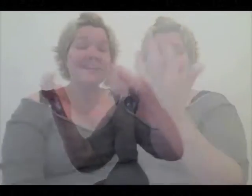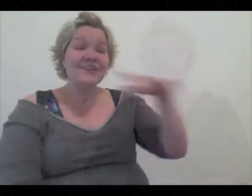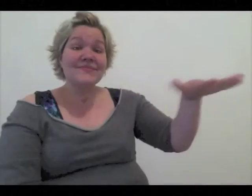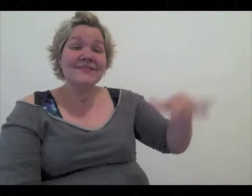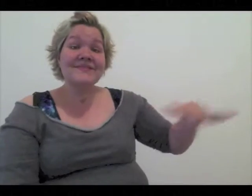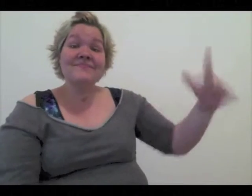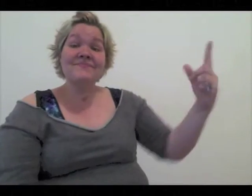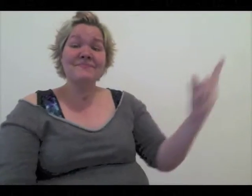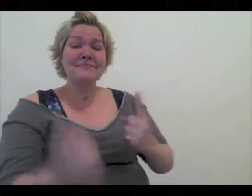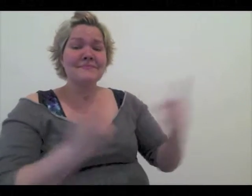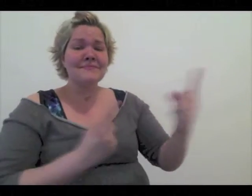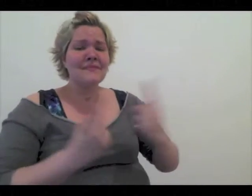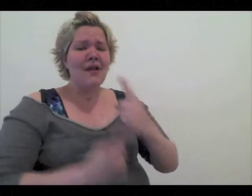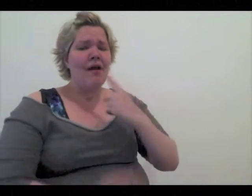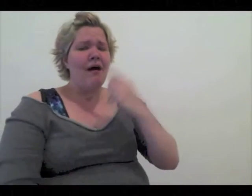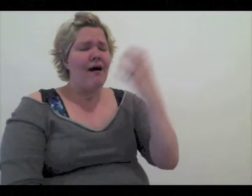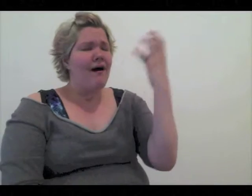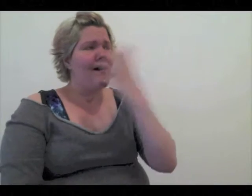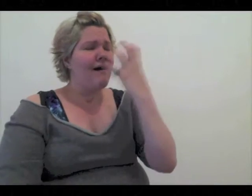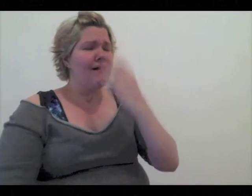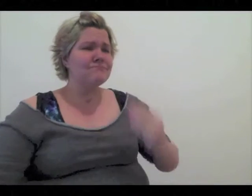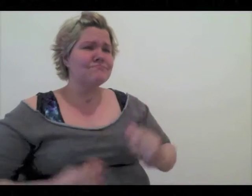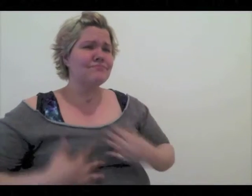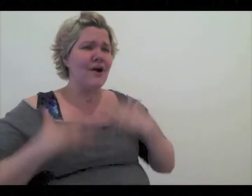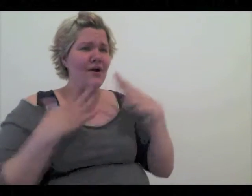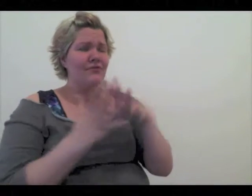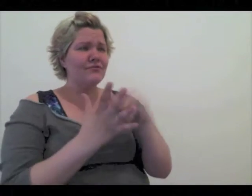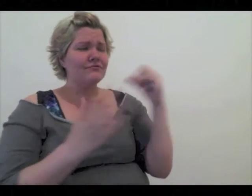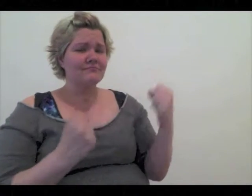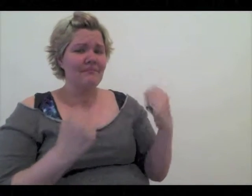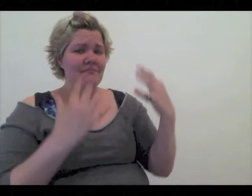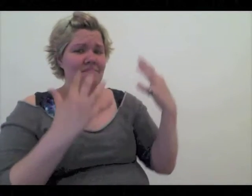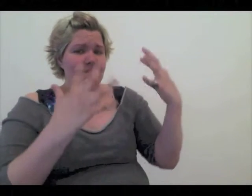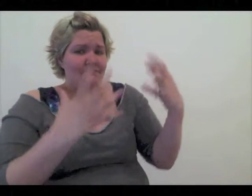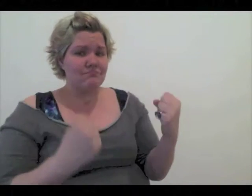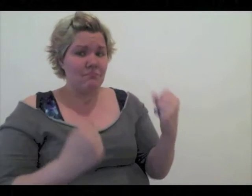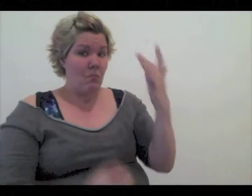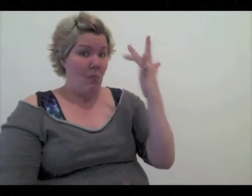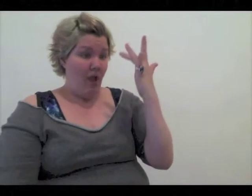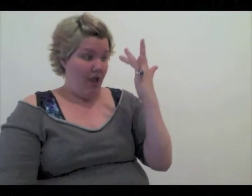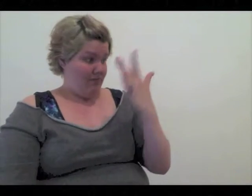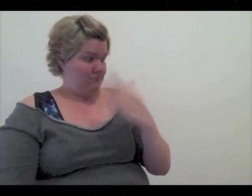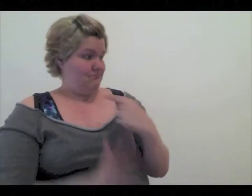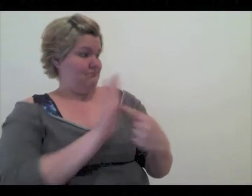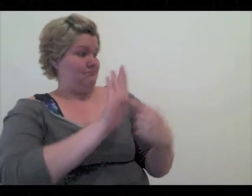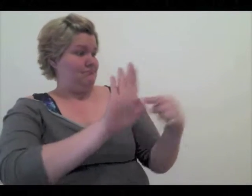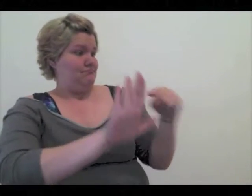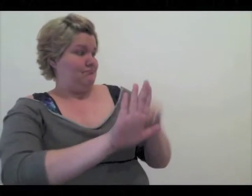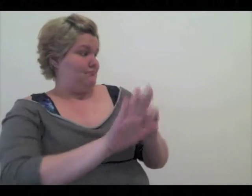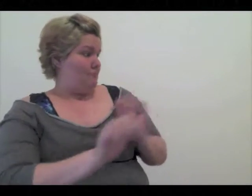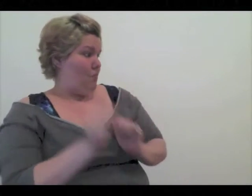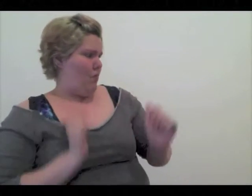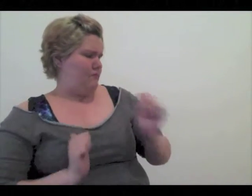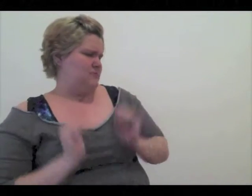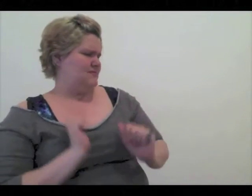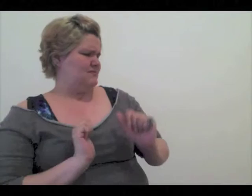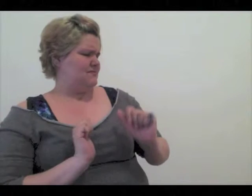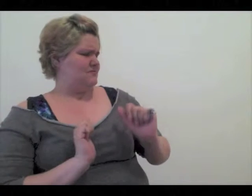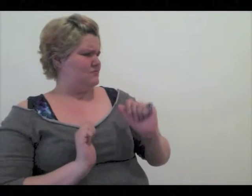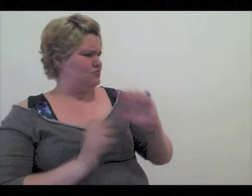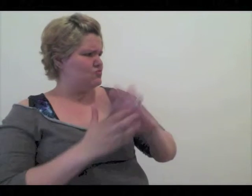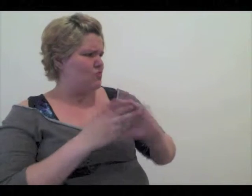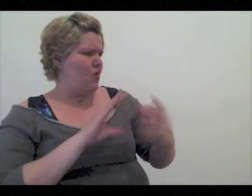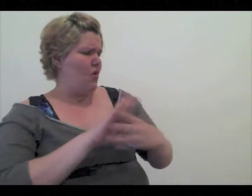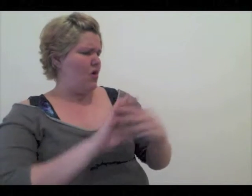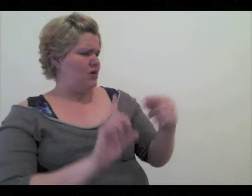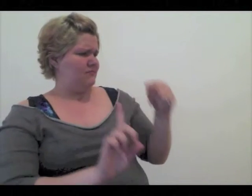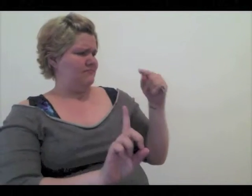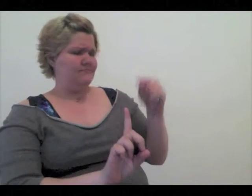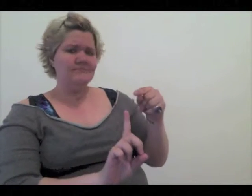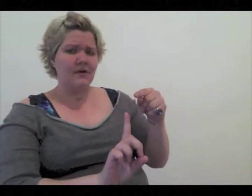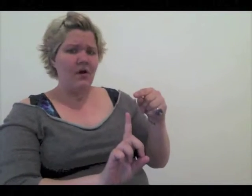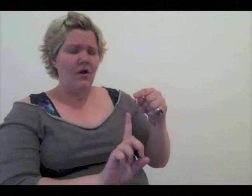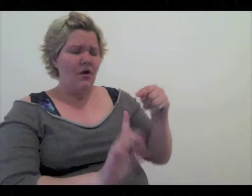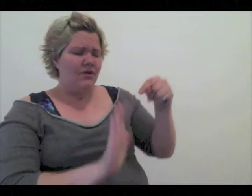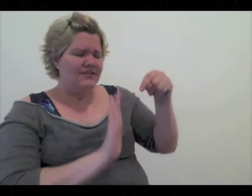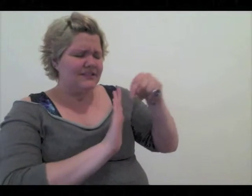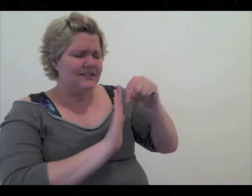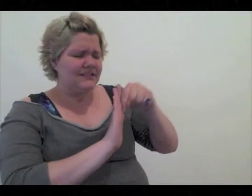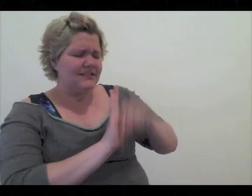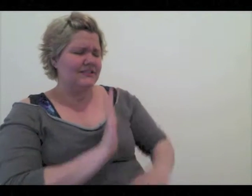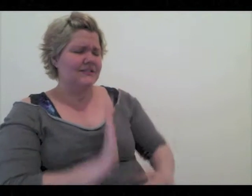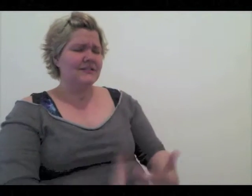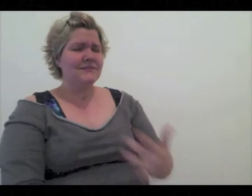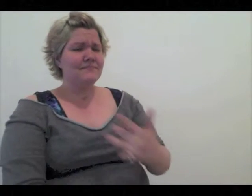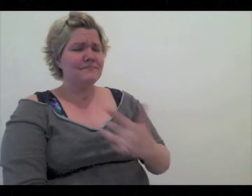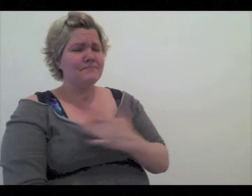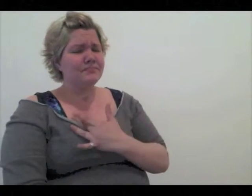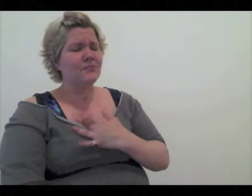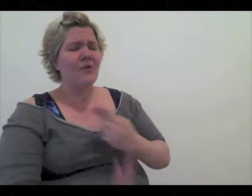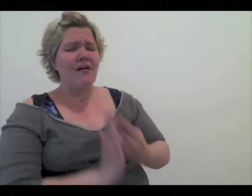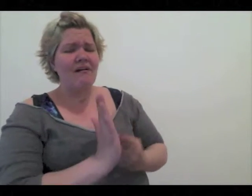Hearing people have come up to me and told me that I inspired them to learn sign language because the story behind my performance is so deep and so true.